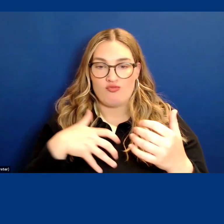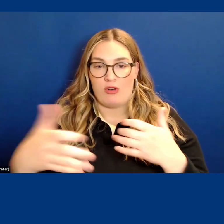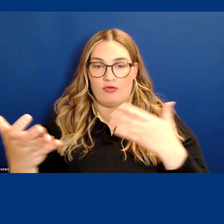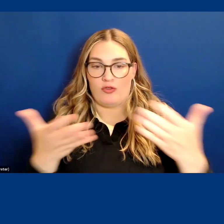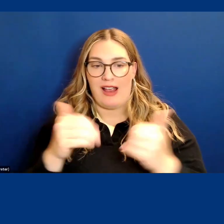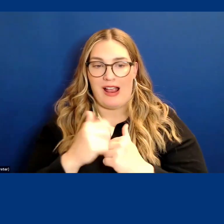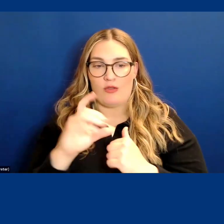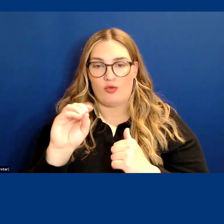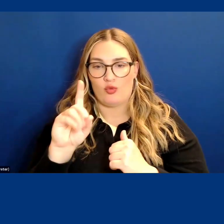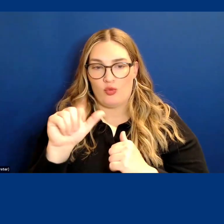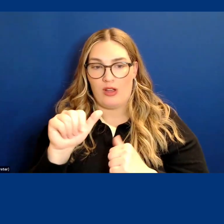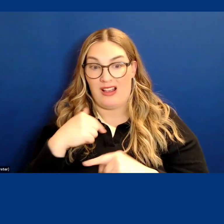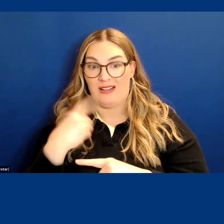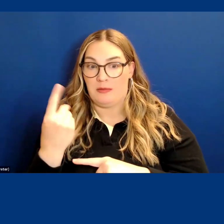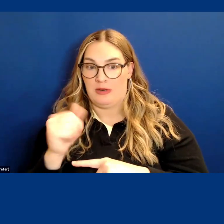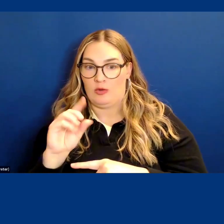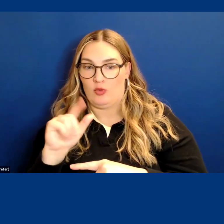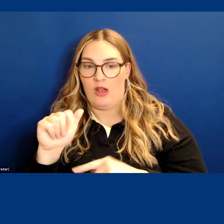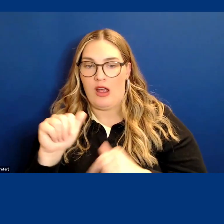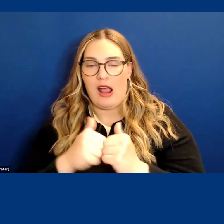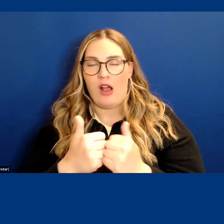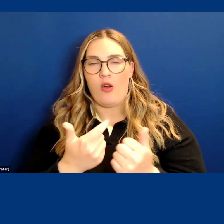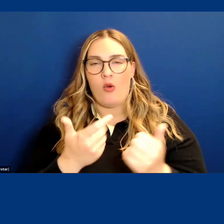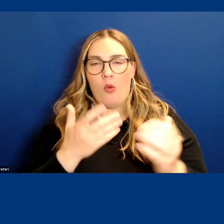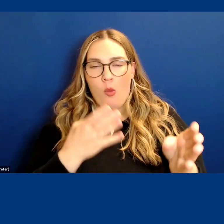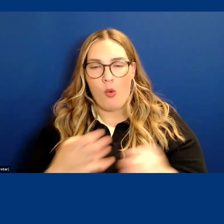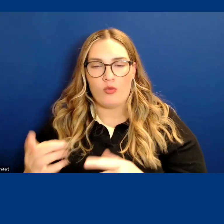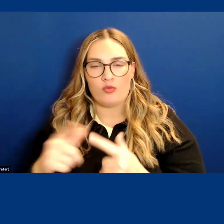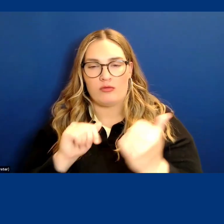address the upstream structural barriers and